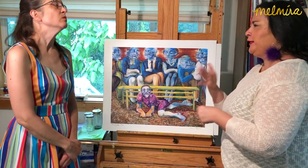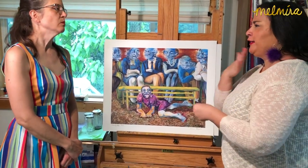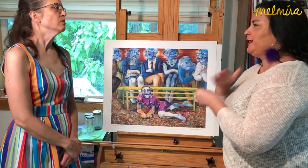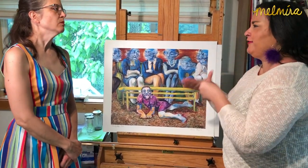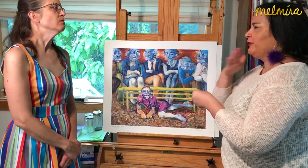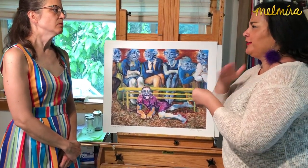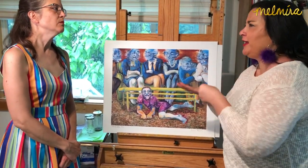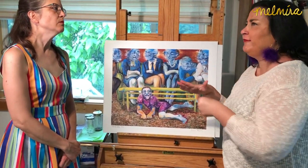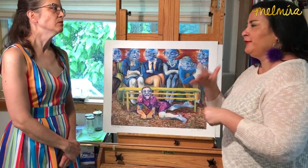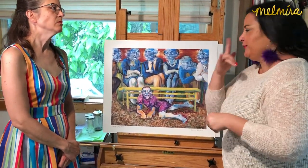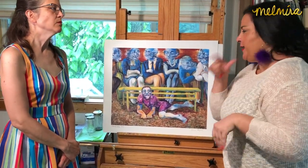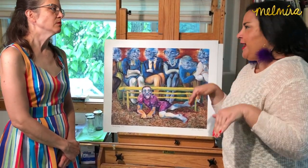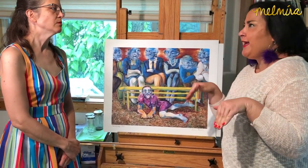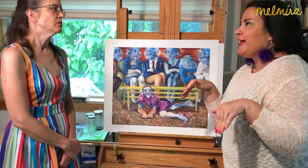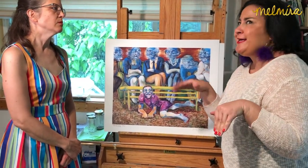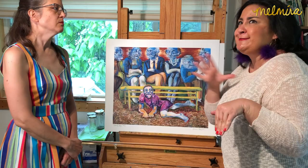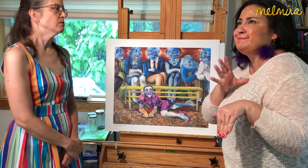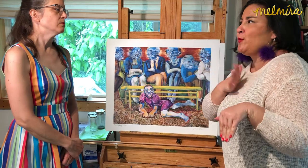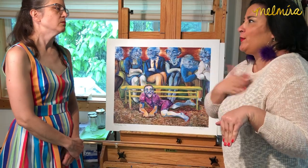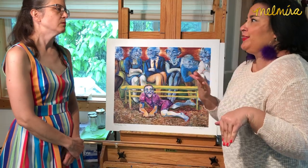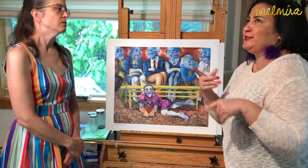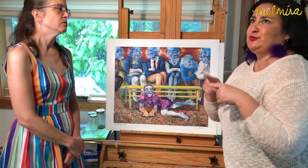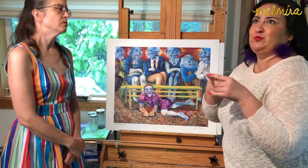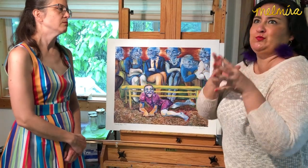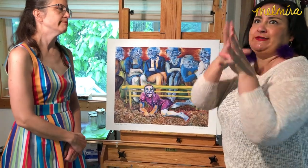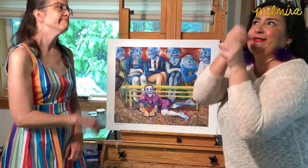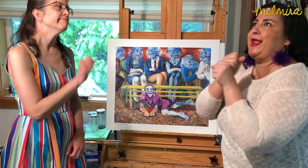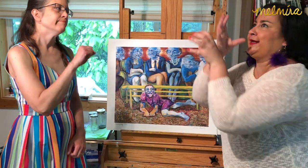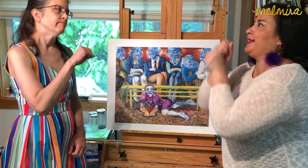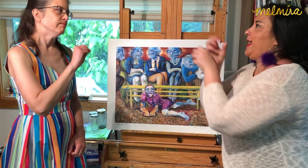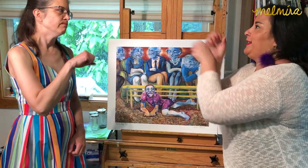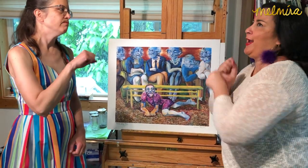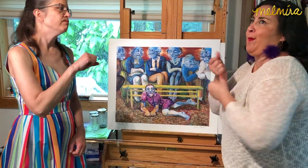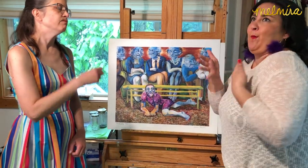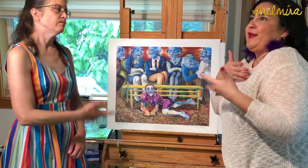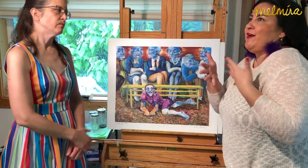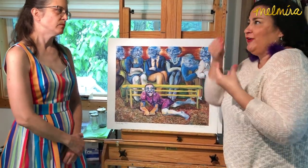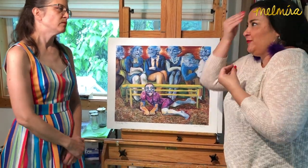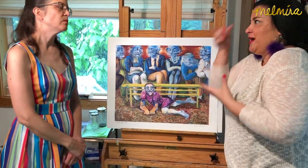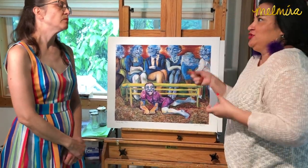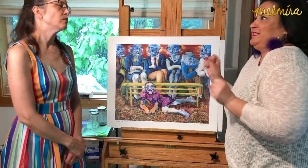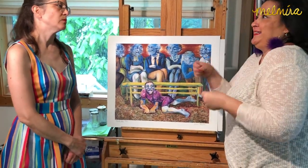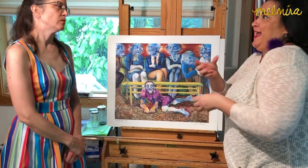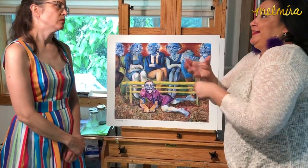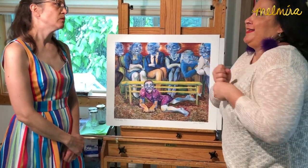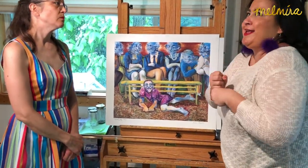It's good enough for them. She looks like she's willing to get whatever information she can get,